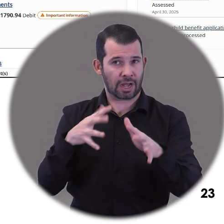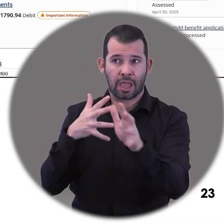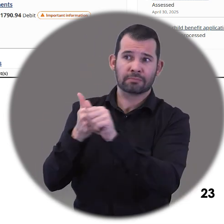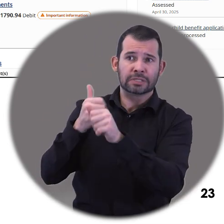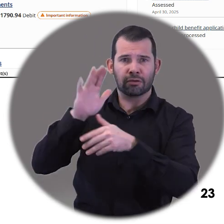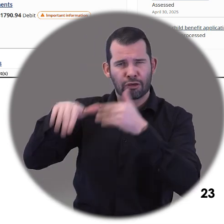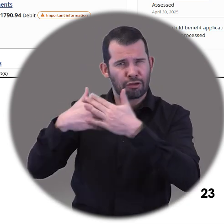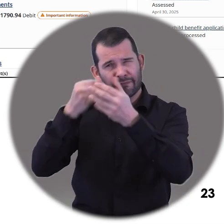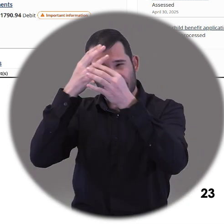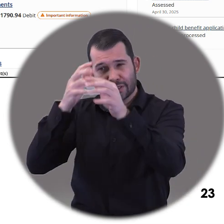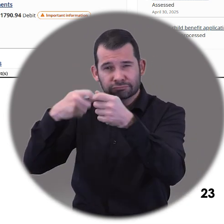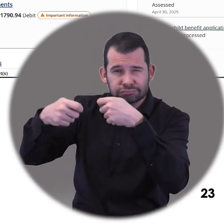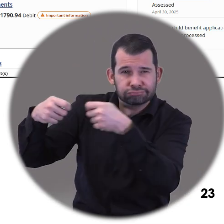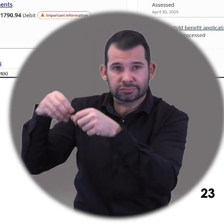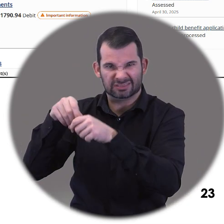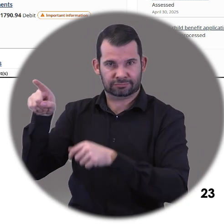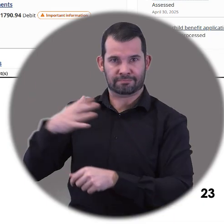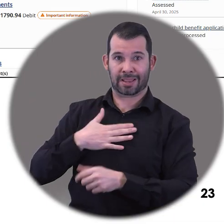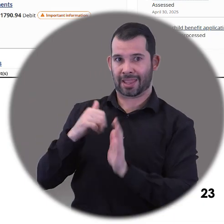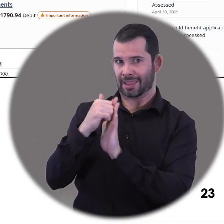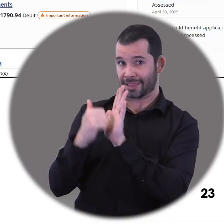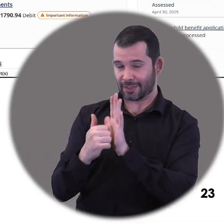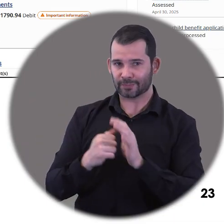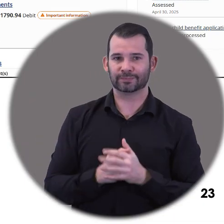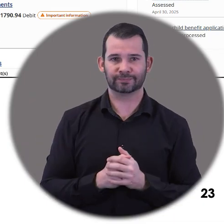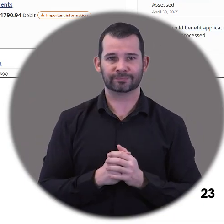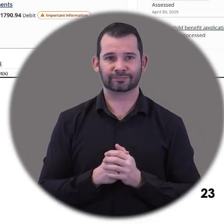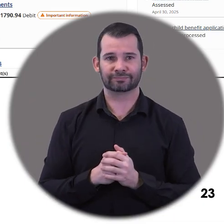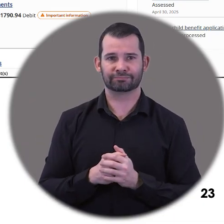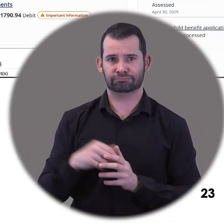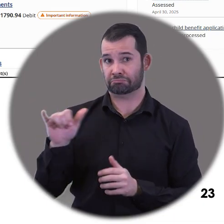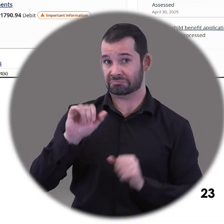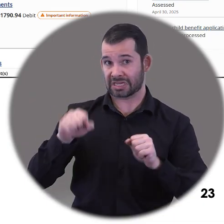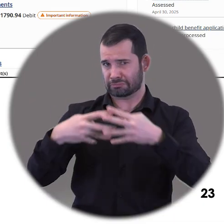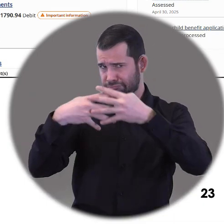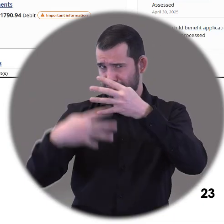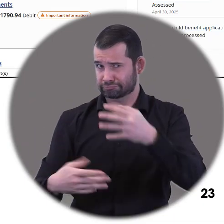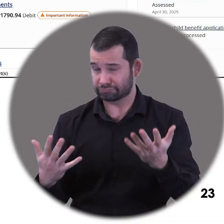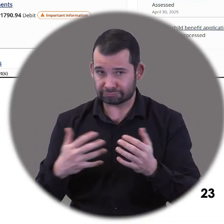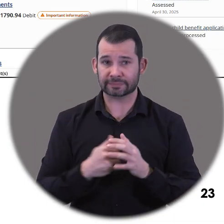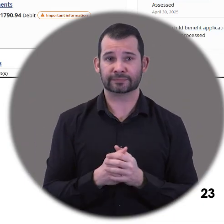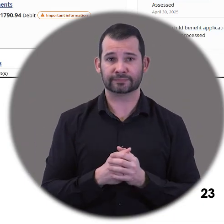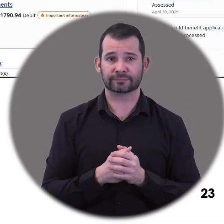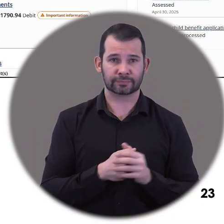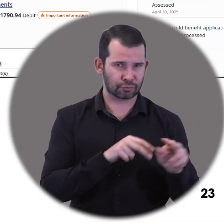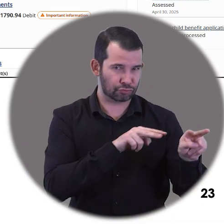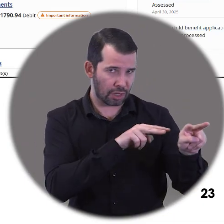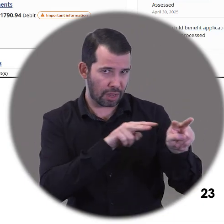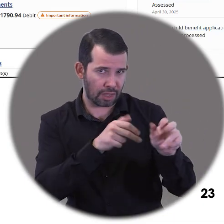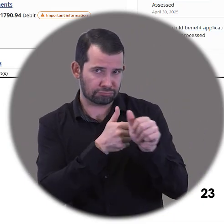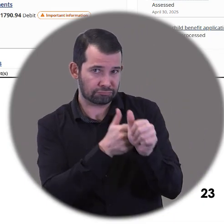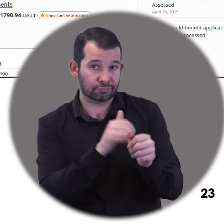You can update all this information in My Account. You can also do the following: